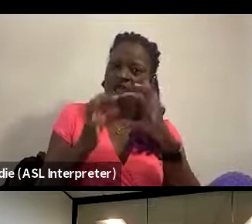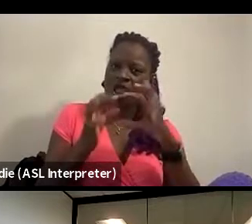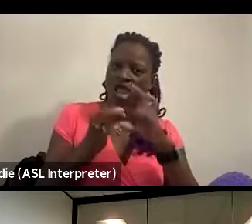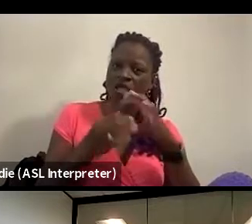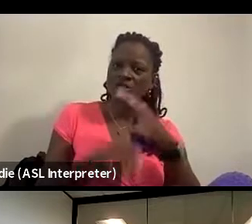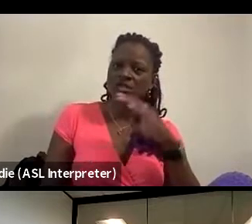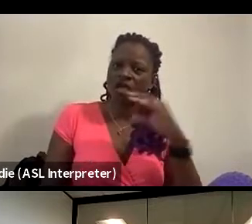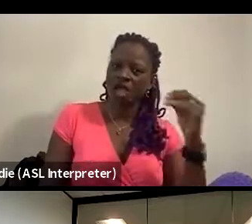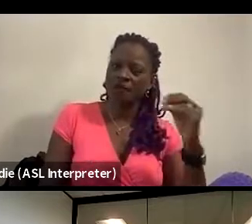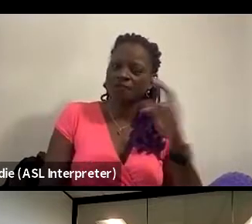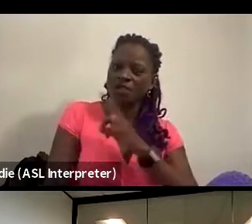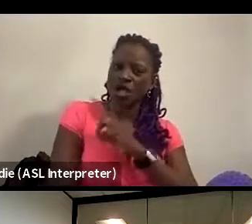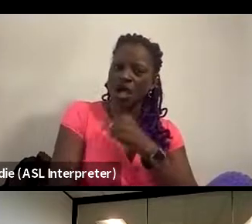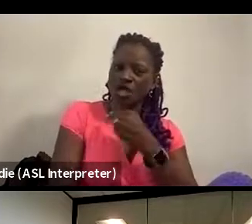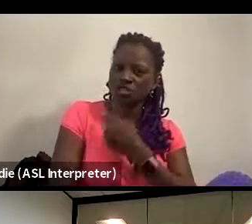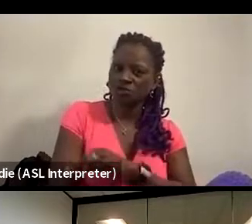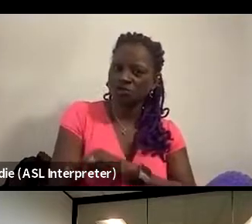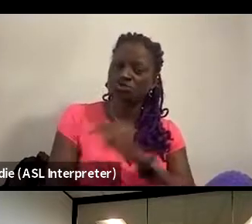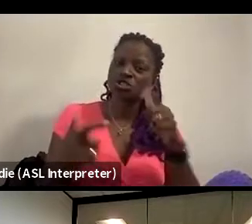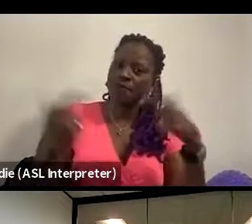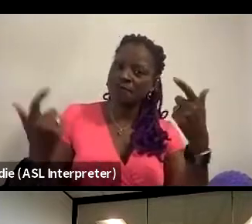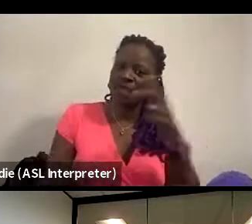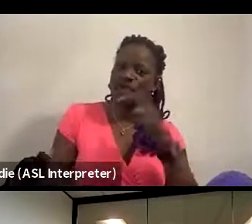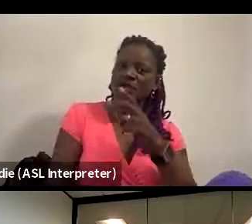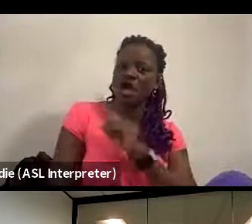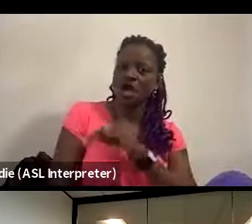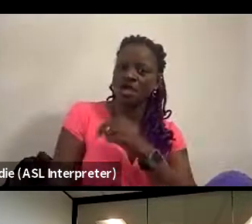hospital, the big hospital networks like Kaiser?